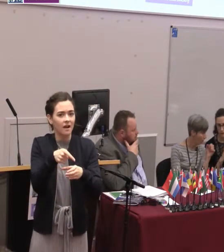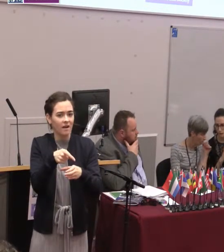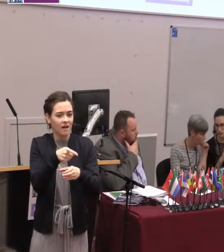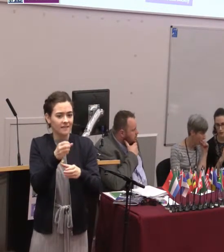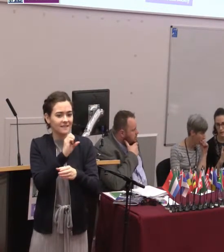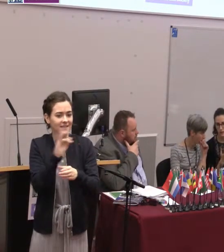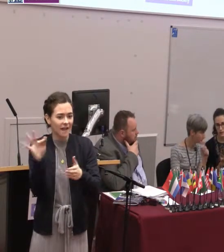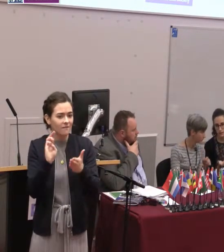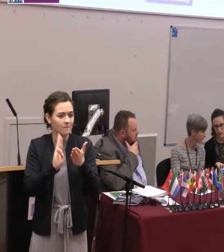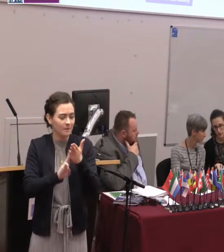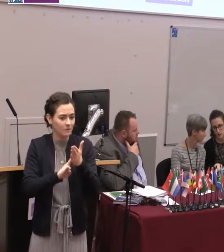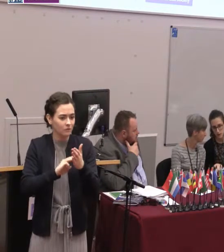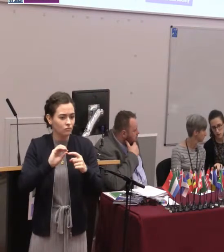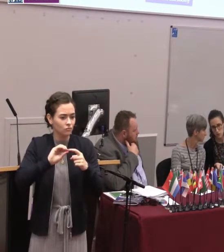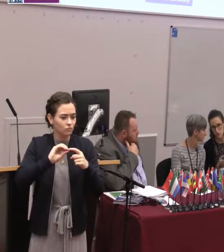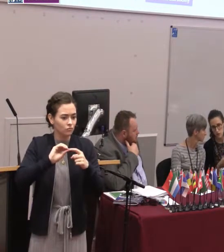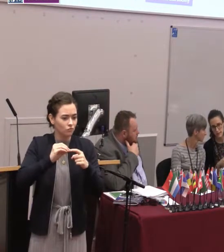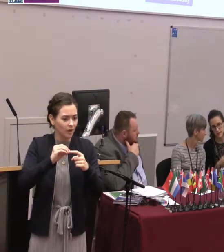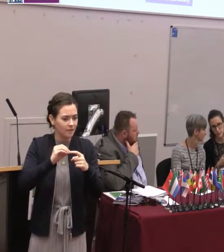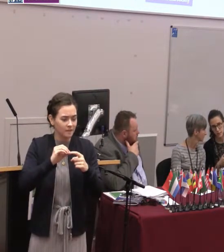that they tried to get me to call them Mum.